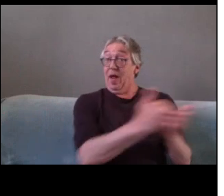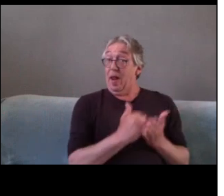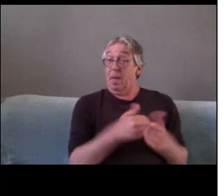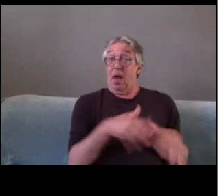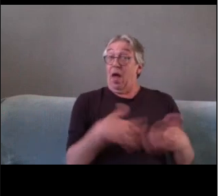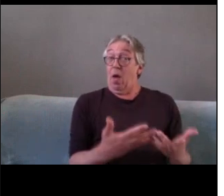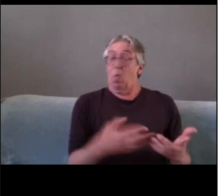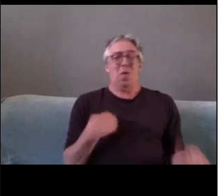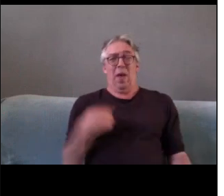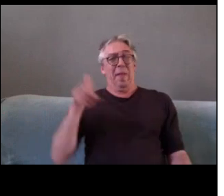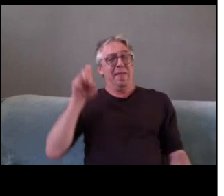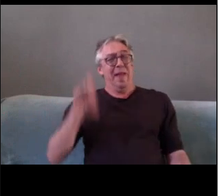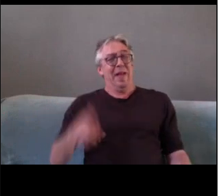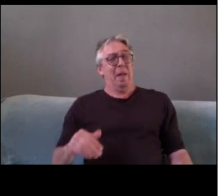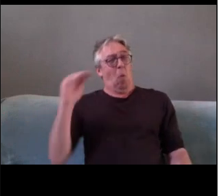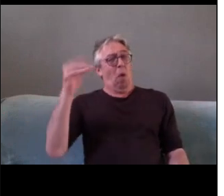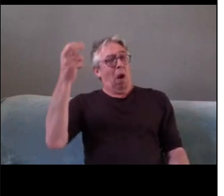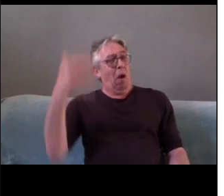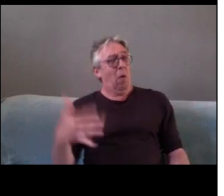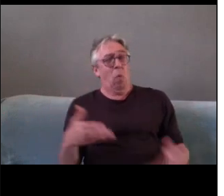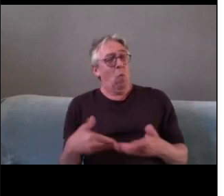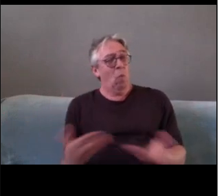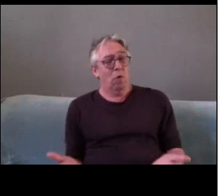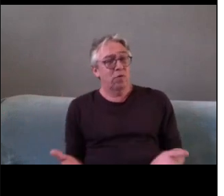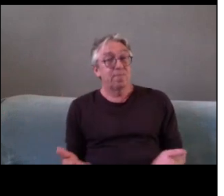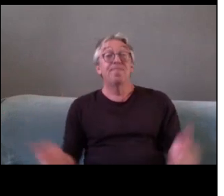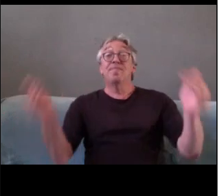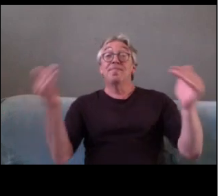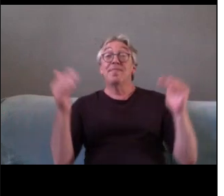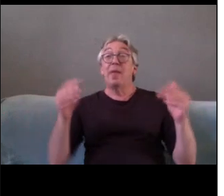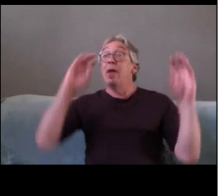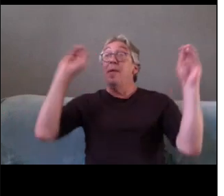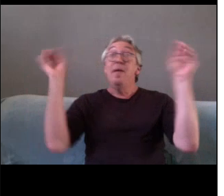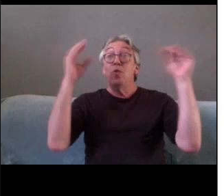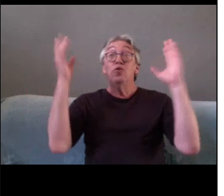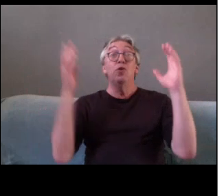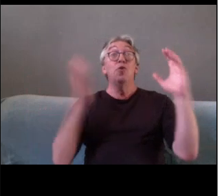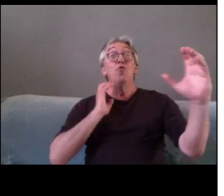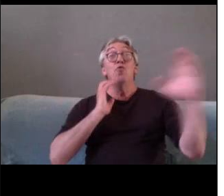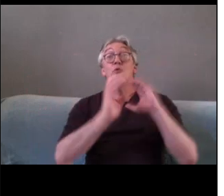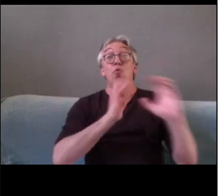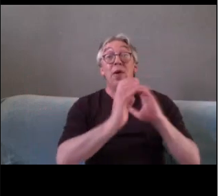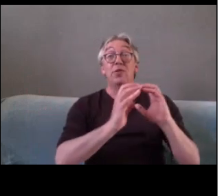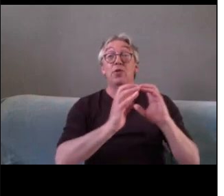emergency communications and public warnings which is a crucial issue, especially now with COVID.